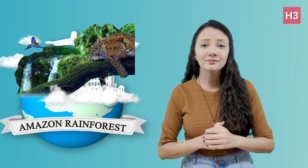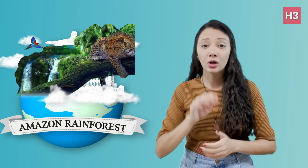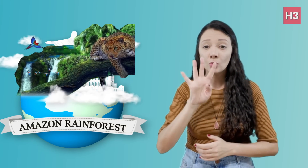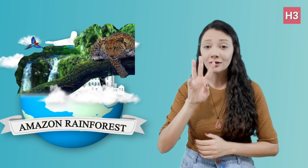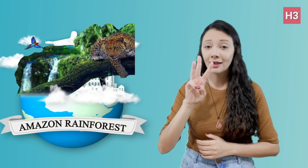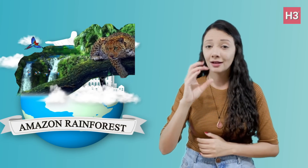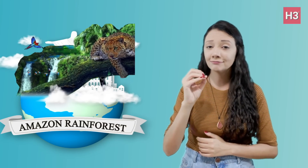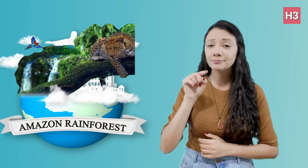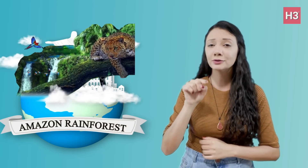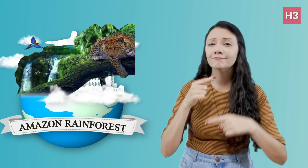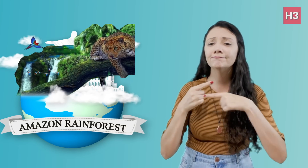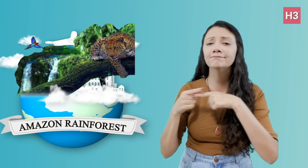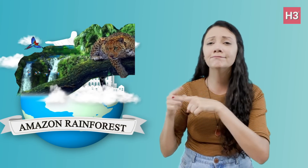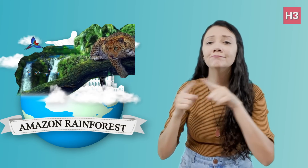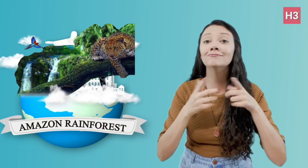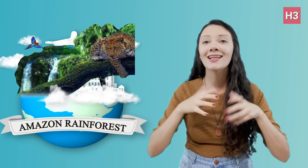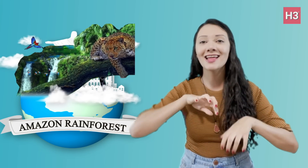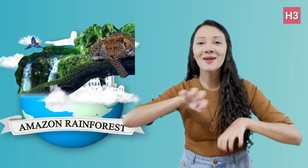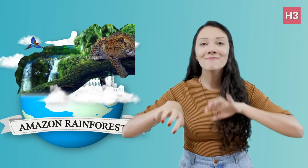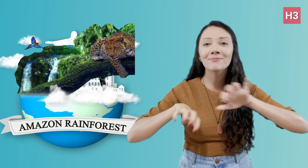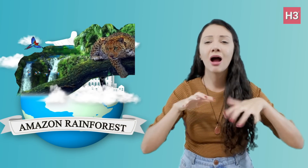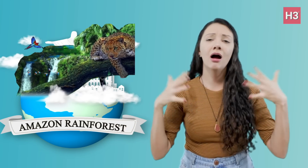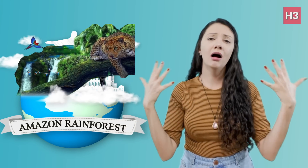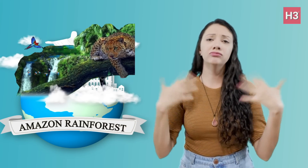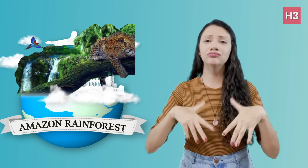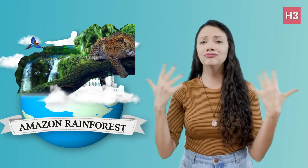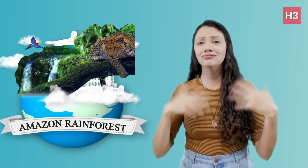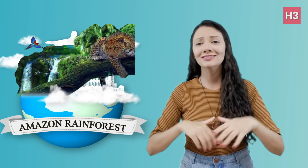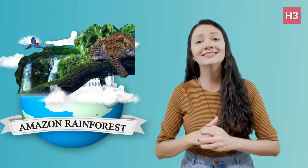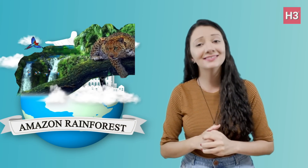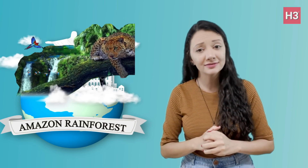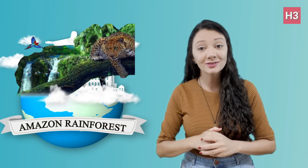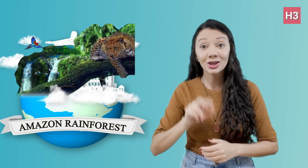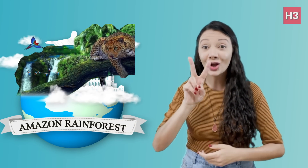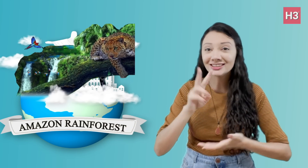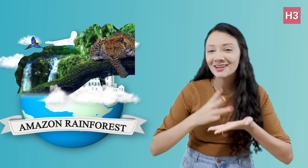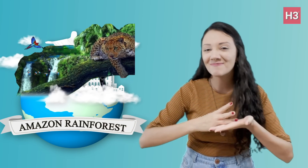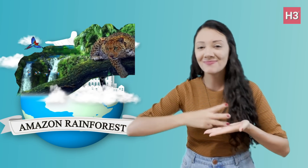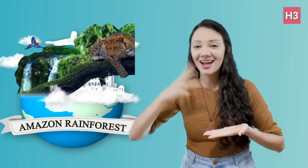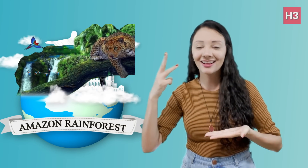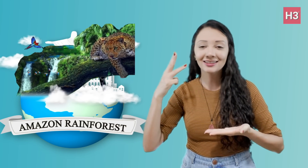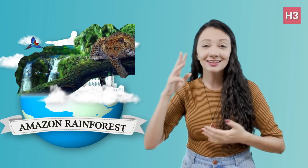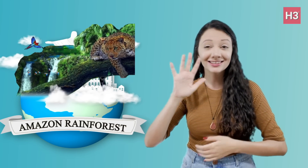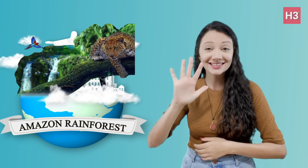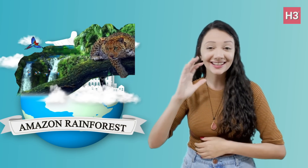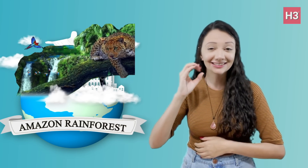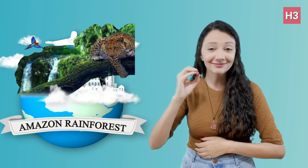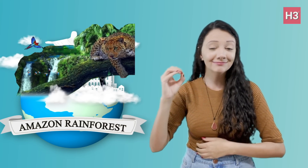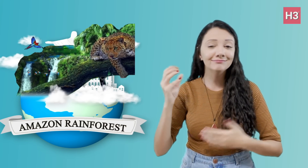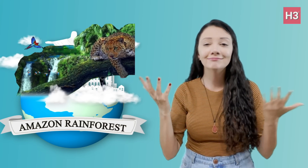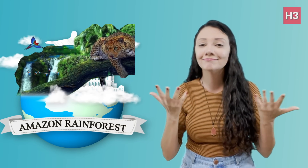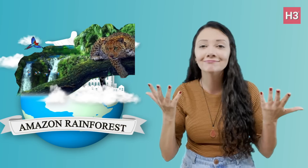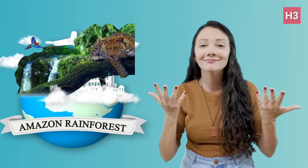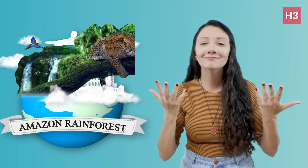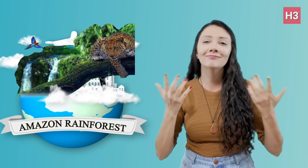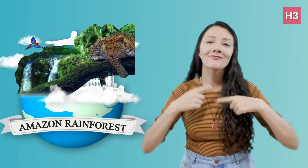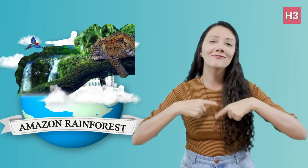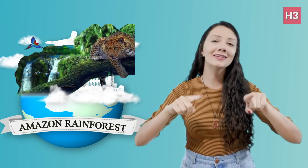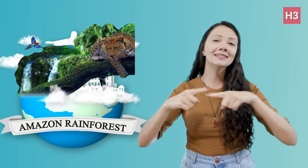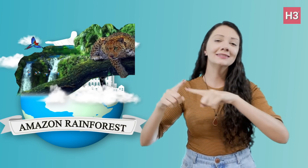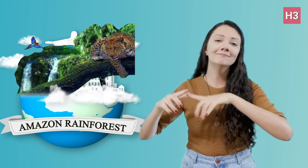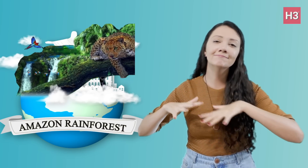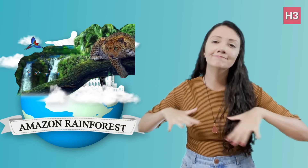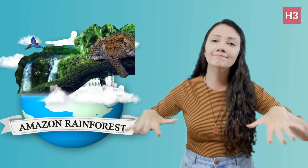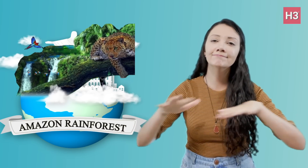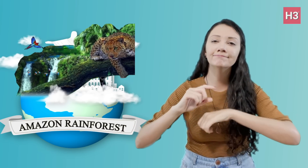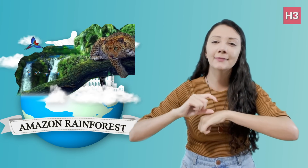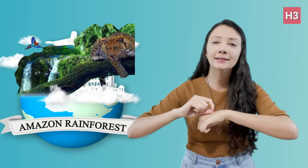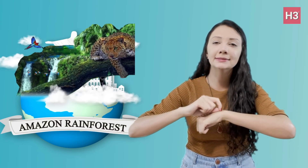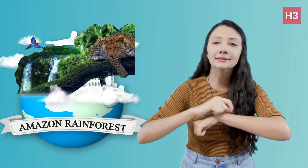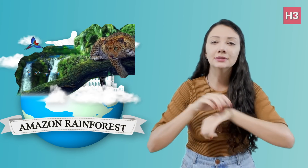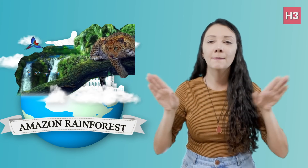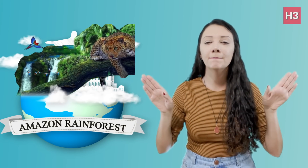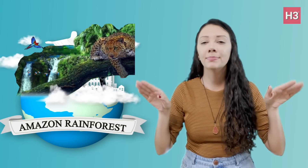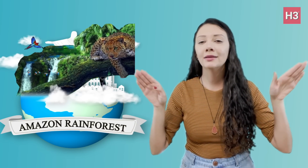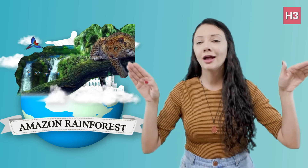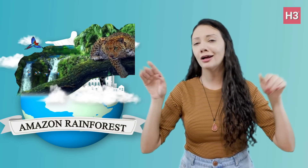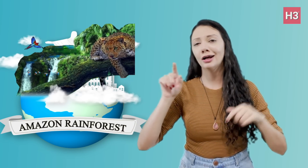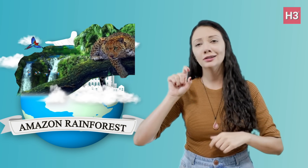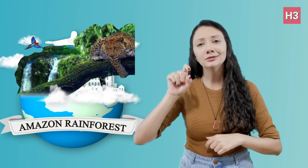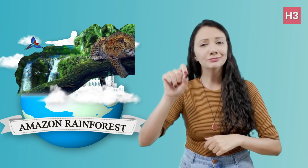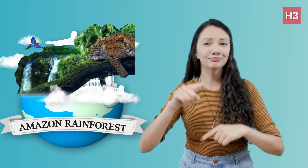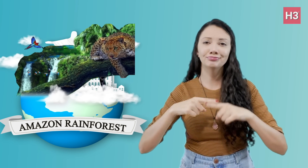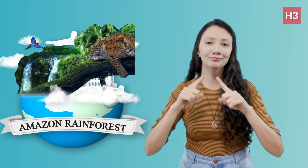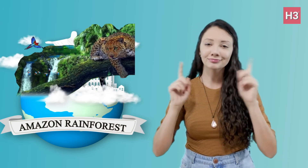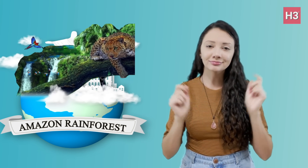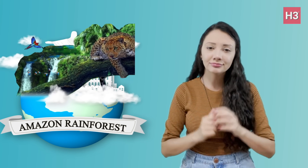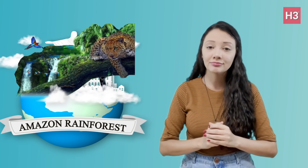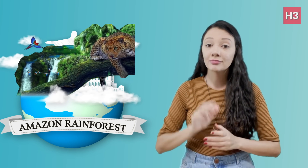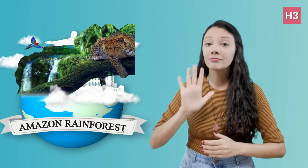430 mammal species and 2.5 million types of insects.